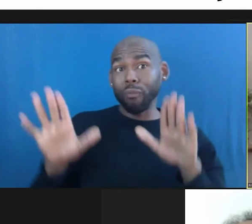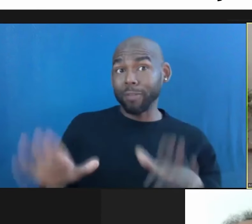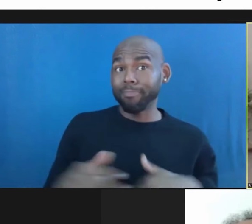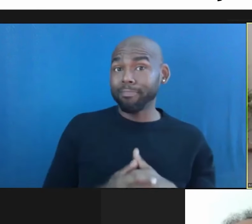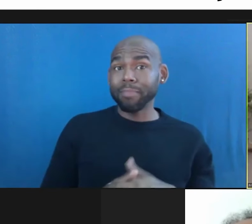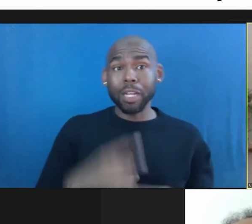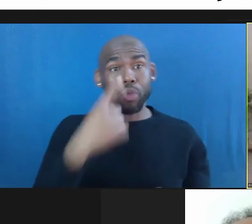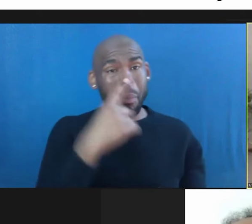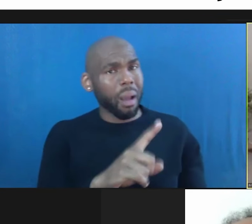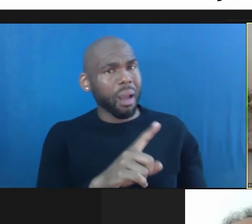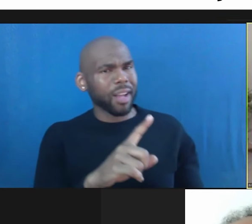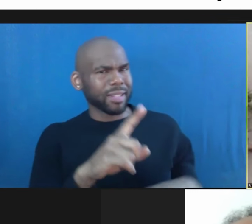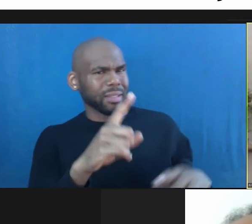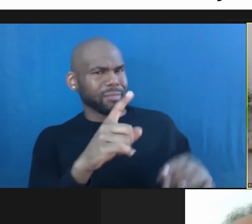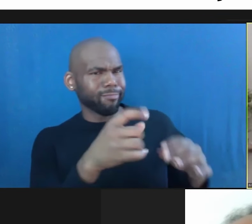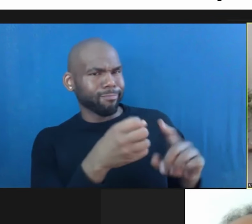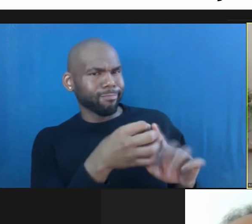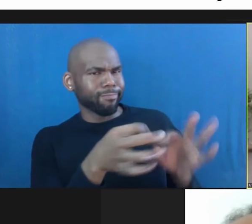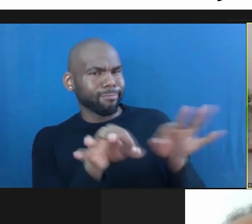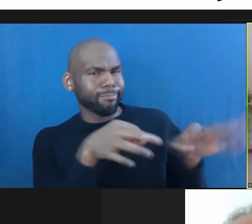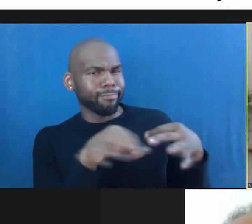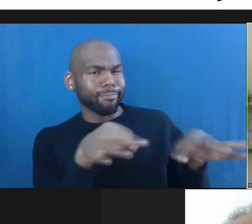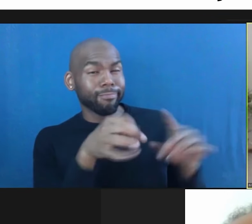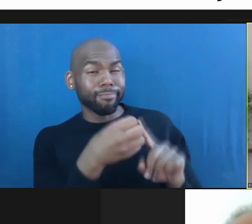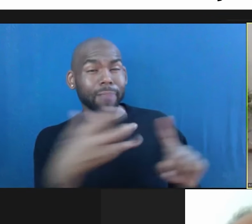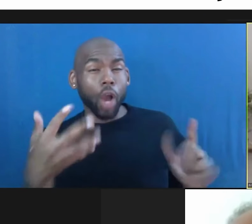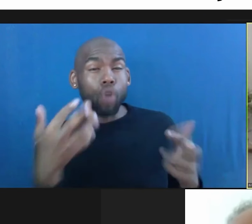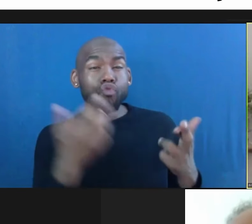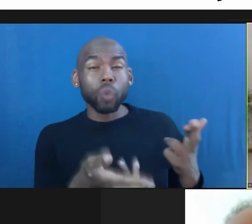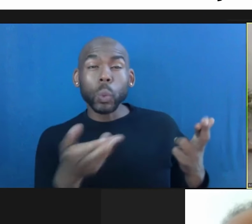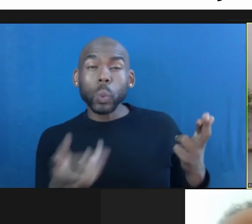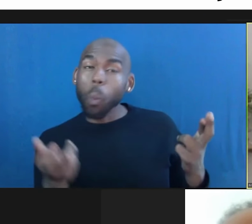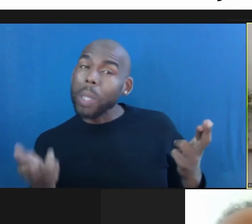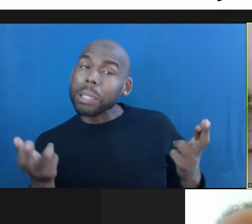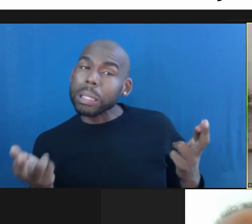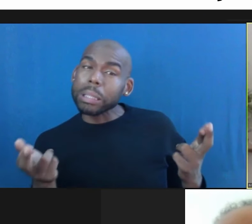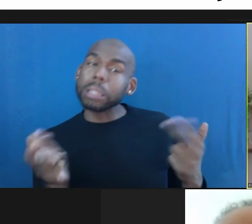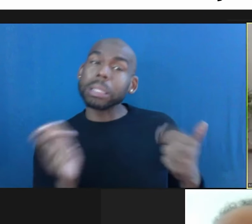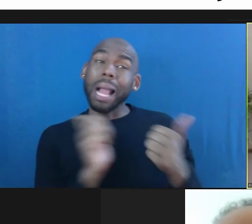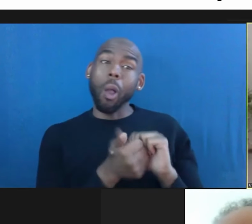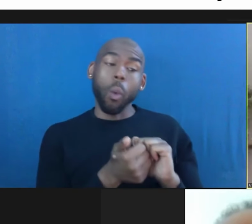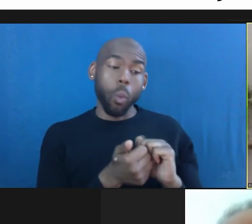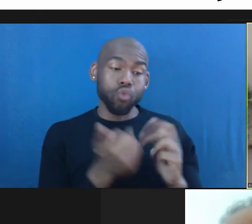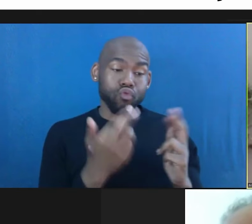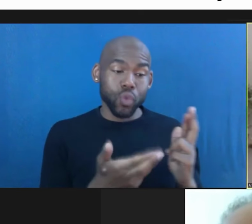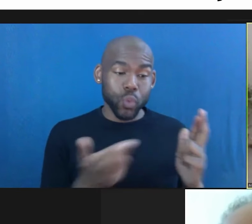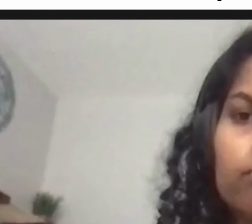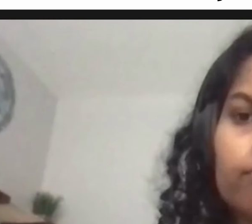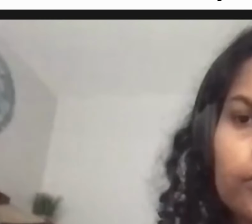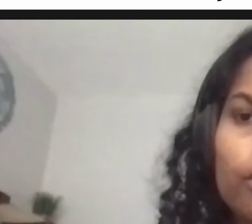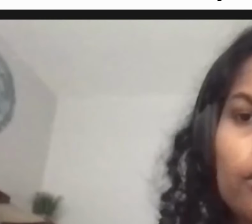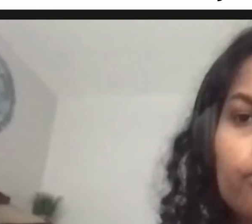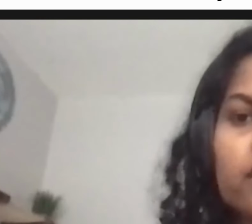to elaborate on the resources and how the resources could really, you know, address